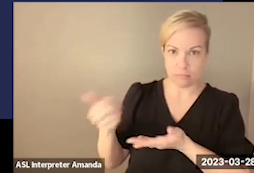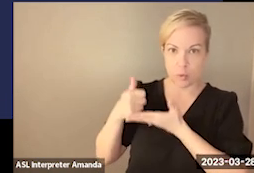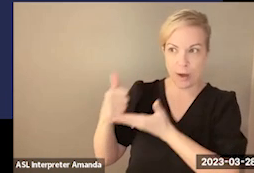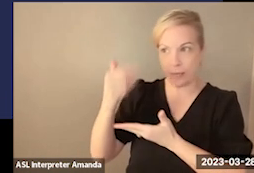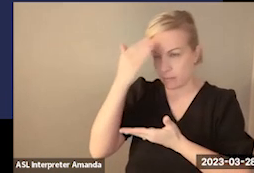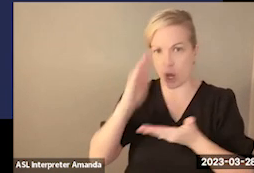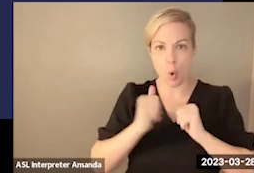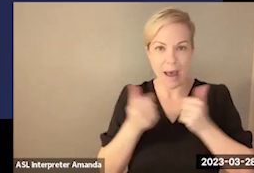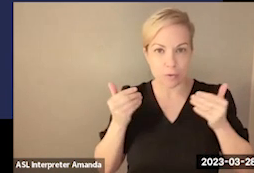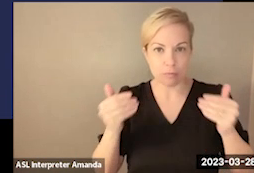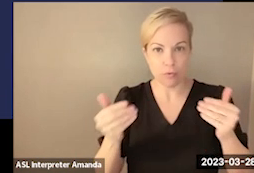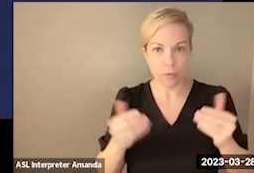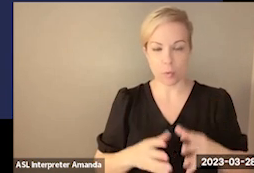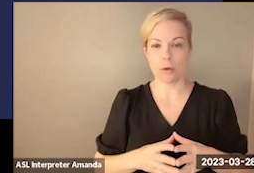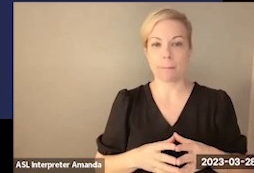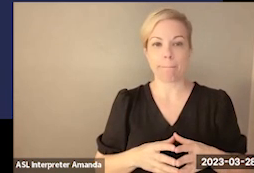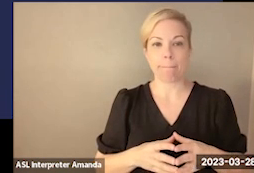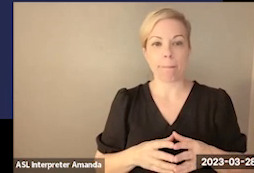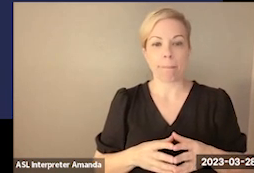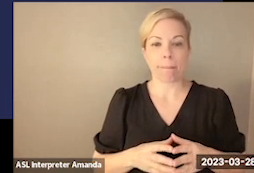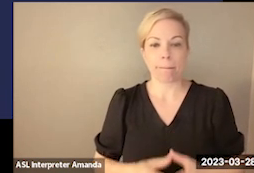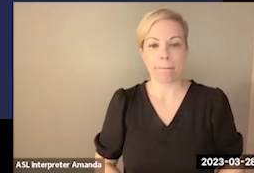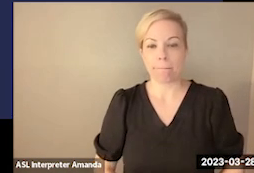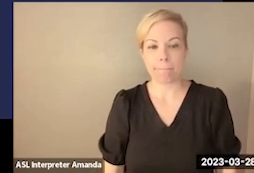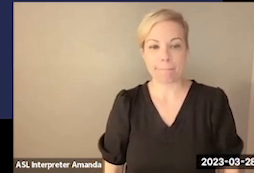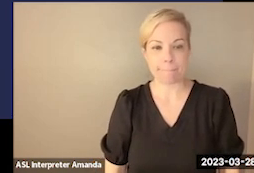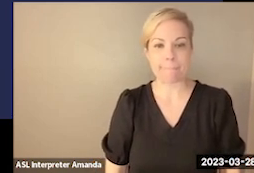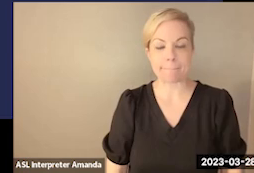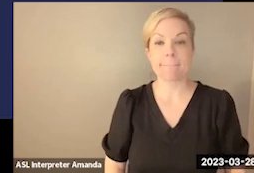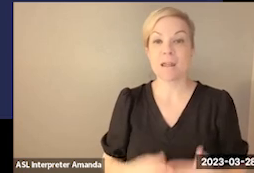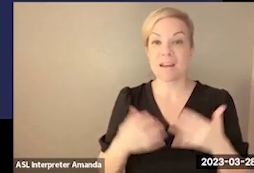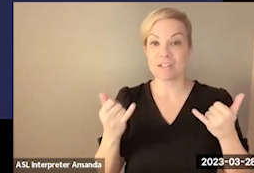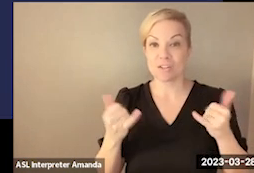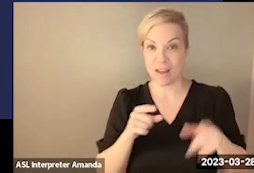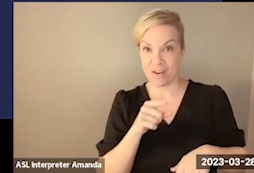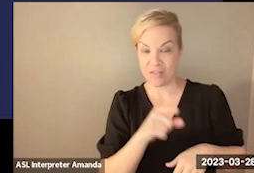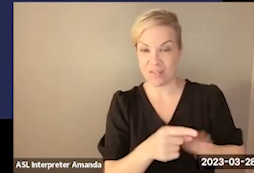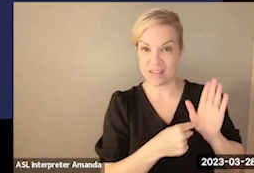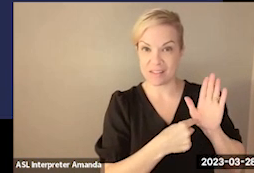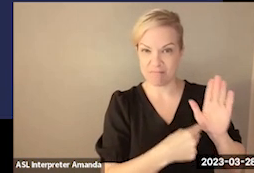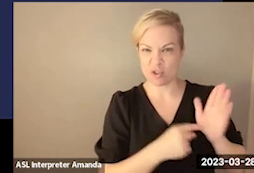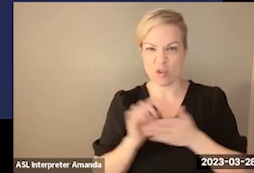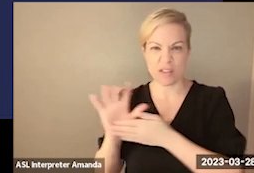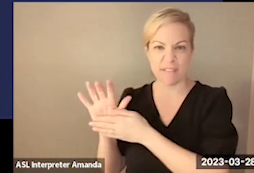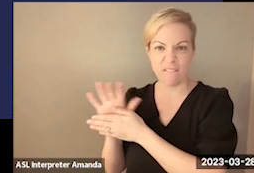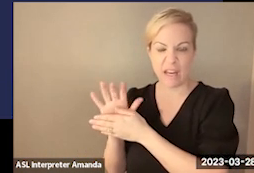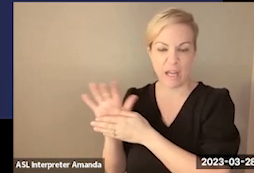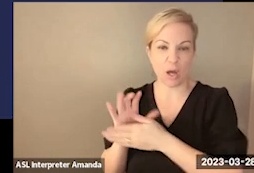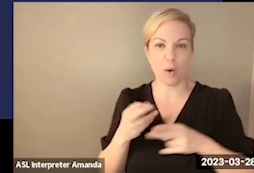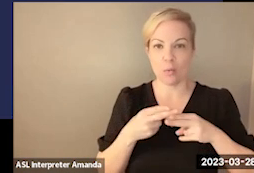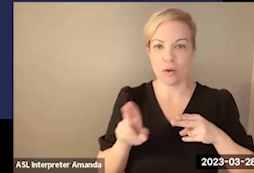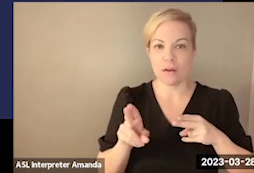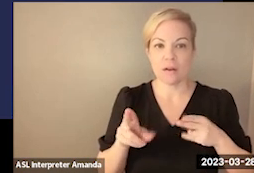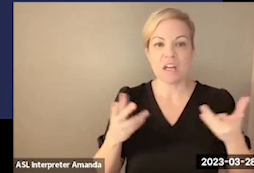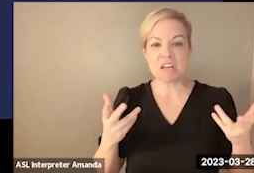Debbie Stine, Science & Technology Policy Academy: So I wanted to now show this little video. It's. and it is funded